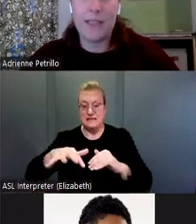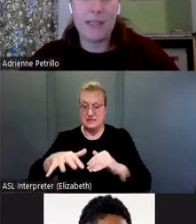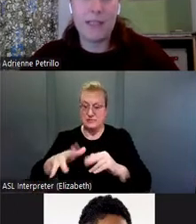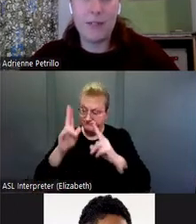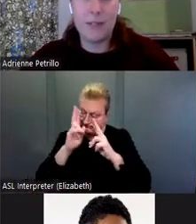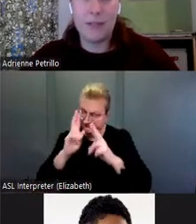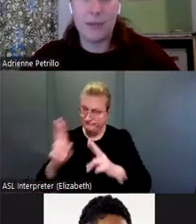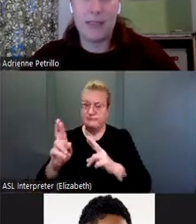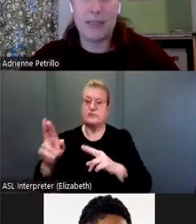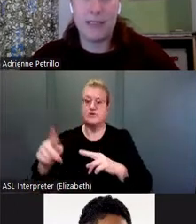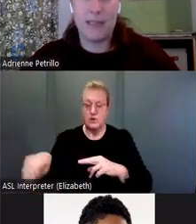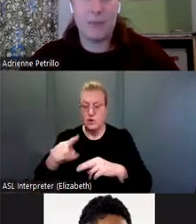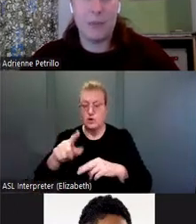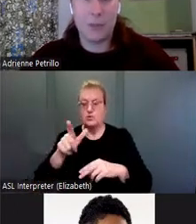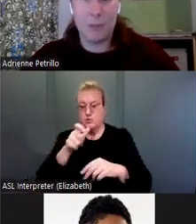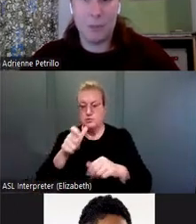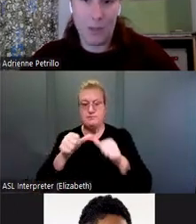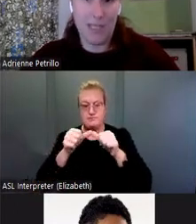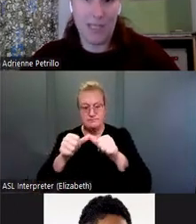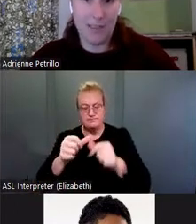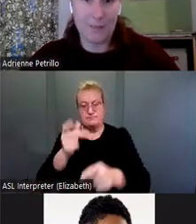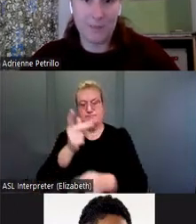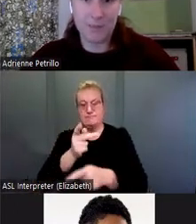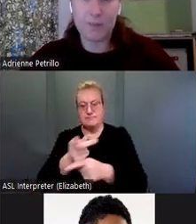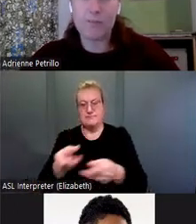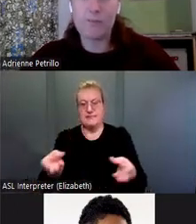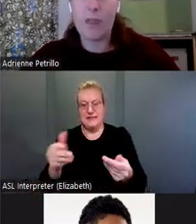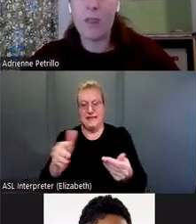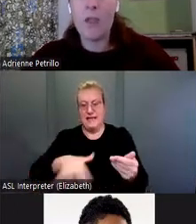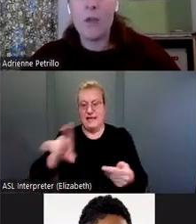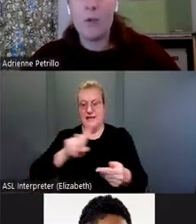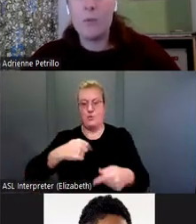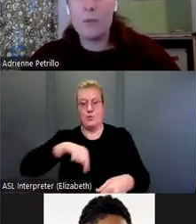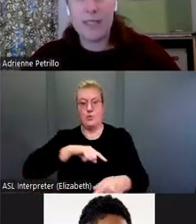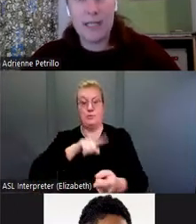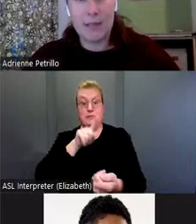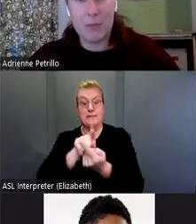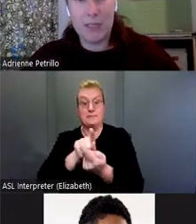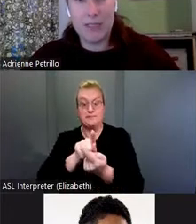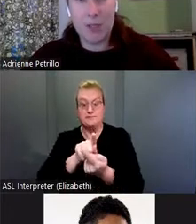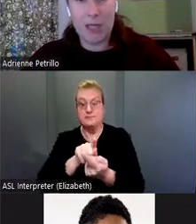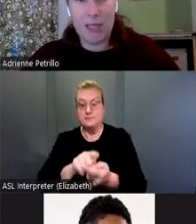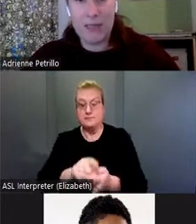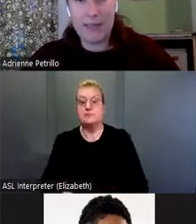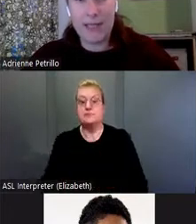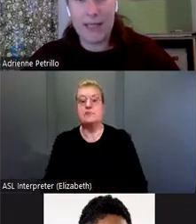and continue to steward the land on which we meet. We will take a moment to pause